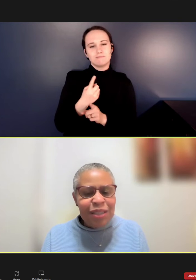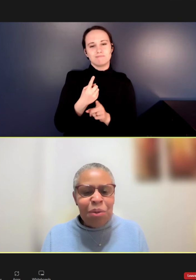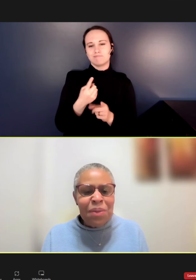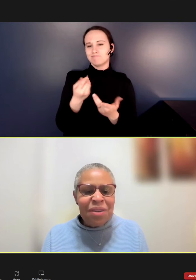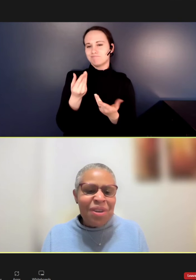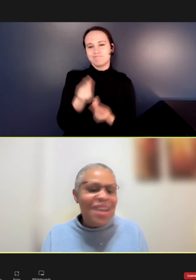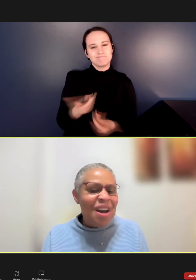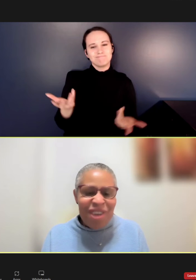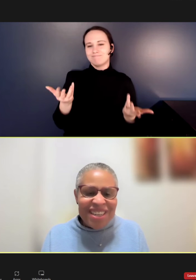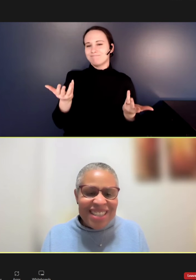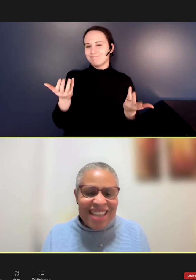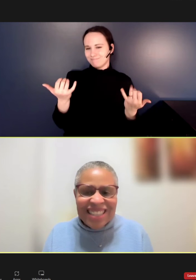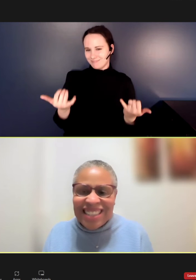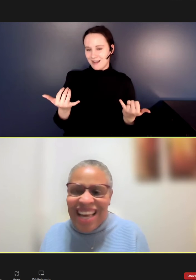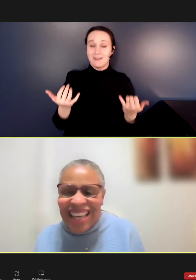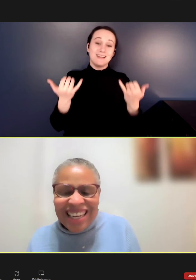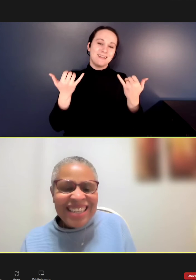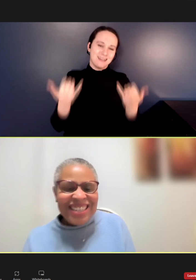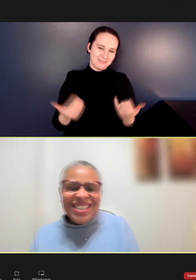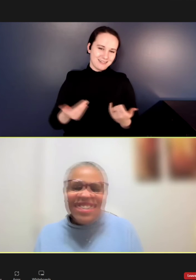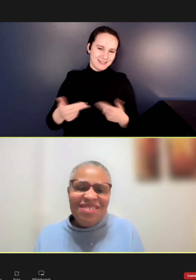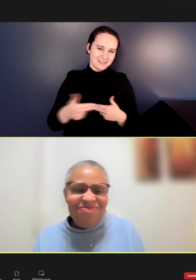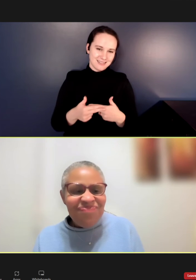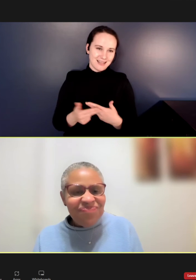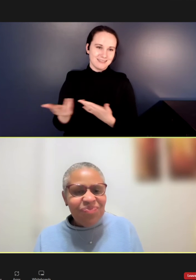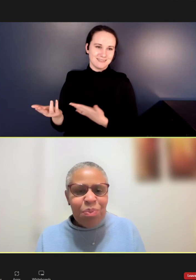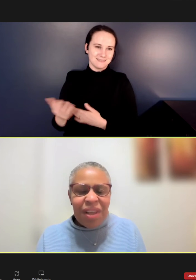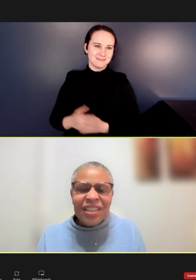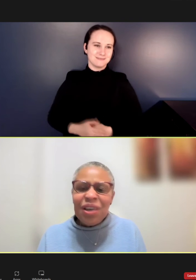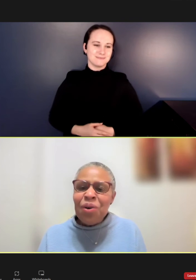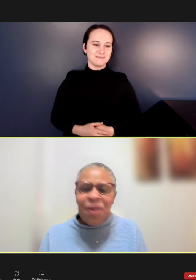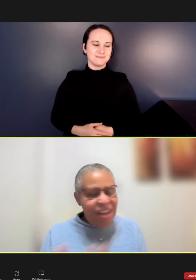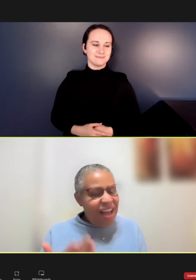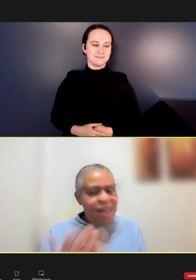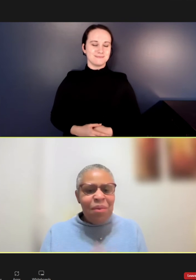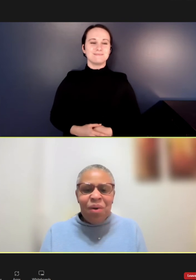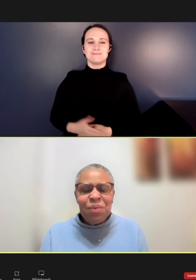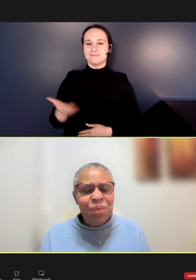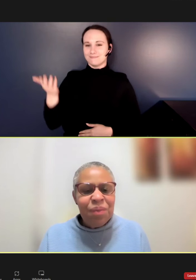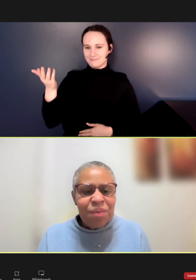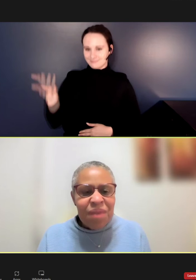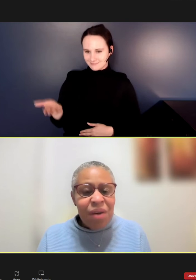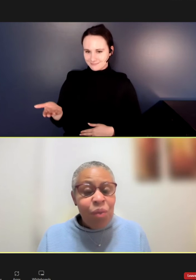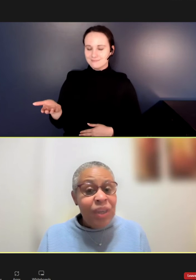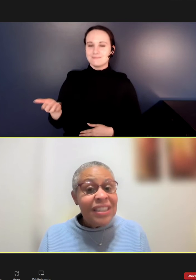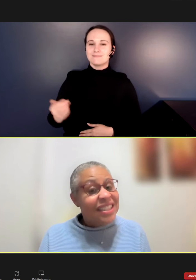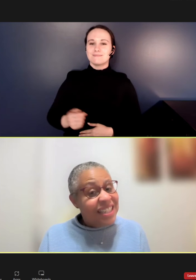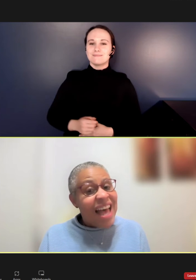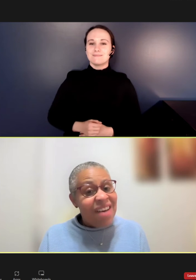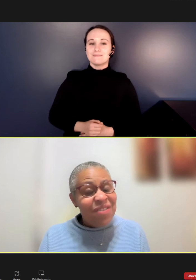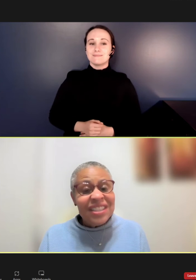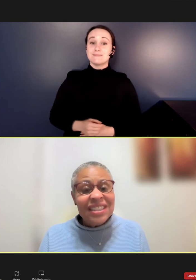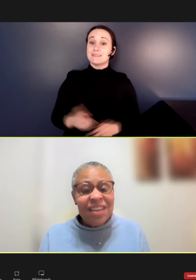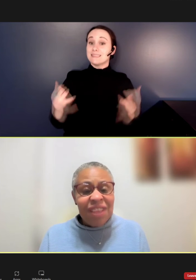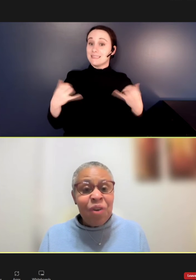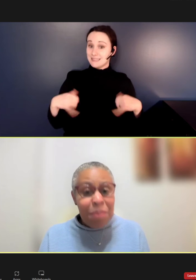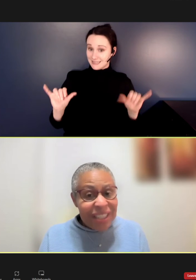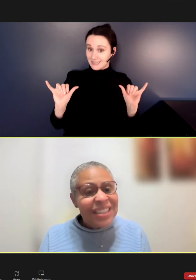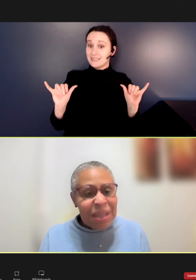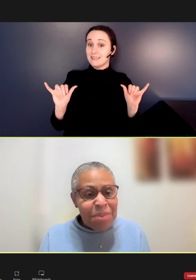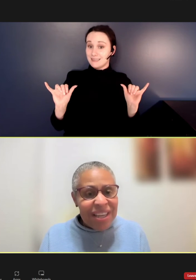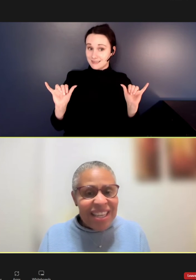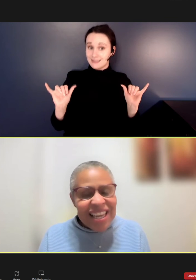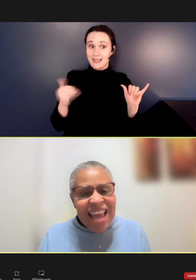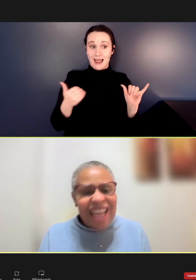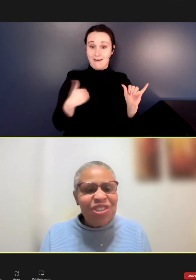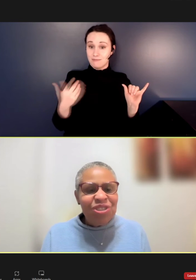this moment. And we can go on to the next slide. So, we still have this robust committee, as you